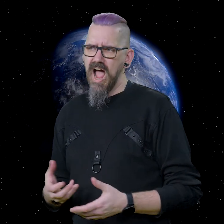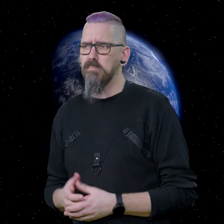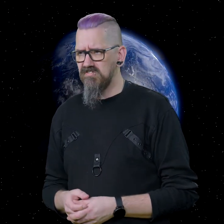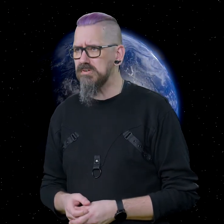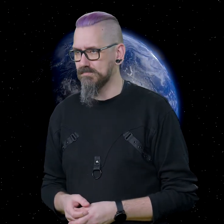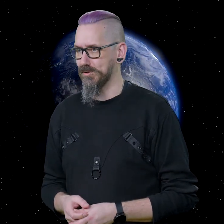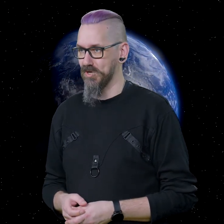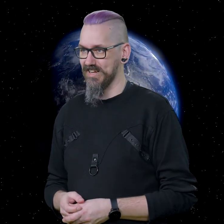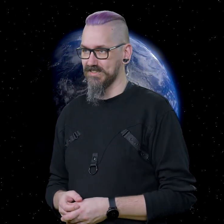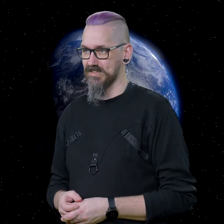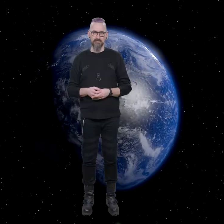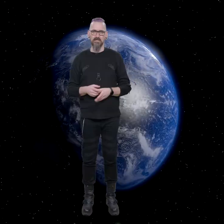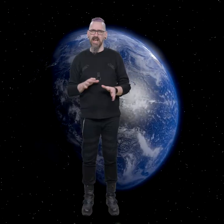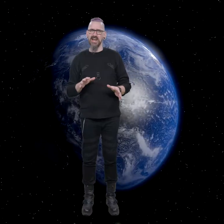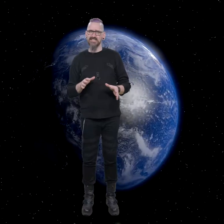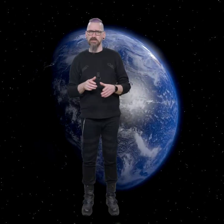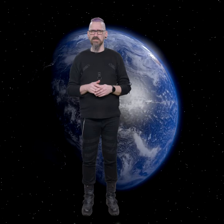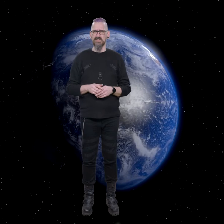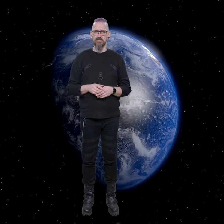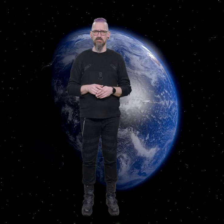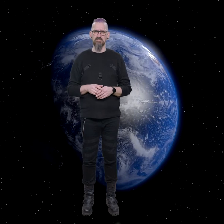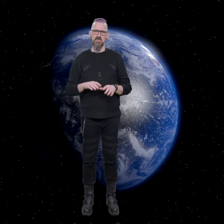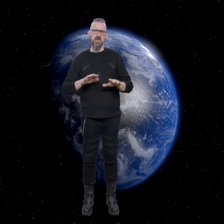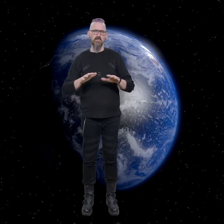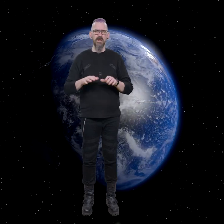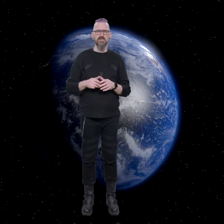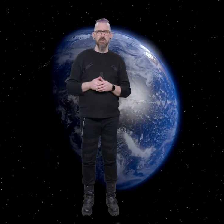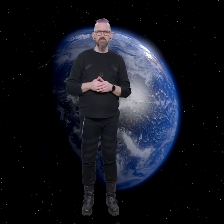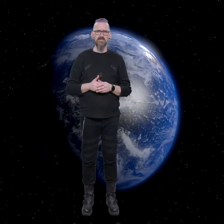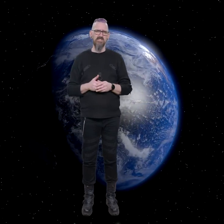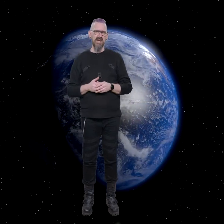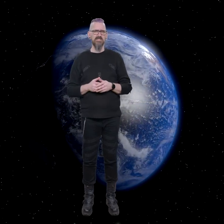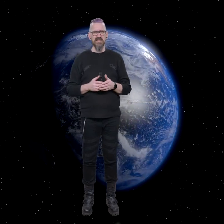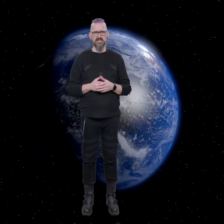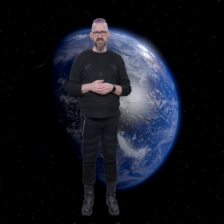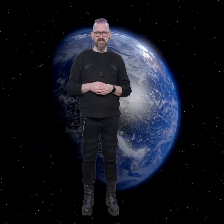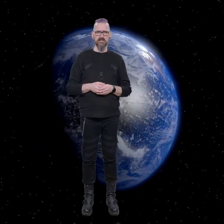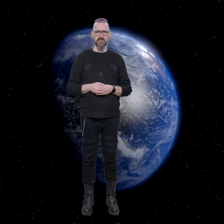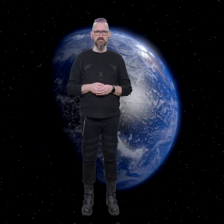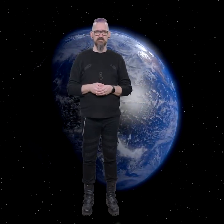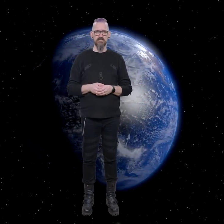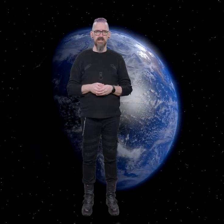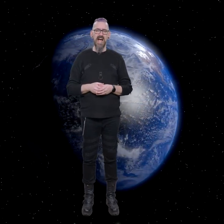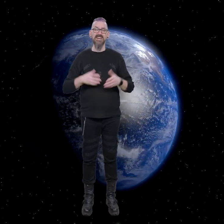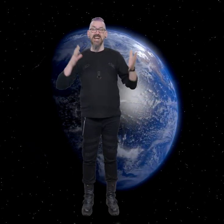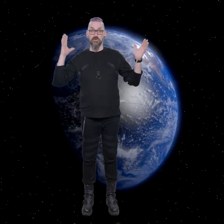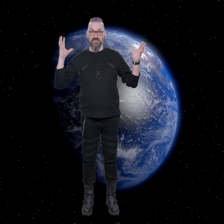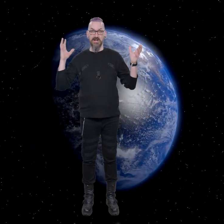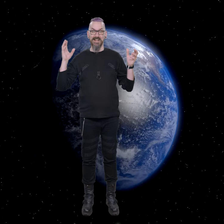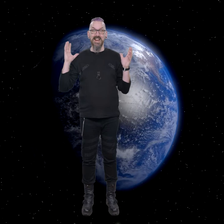I am a very small giant, At 6ft 7 or 205 cm An extrovert,